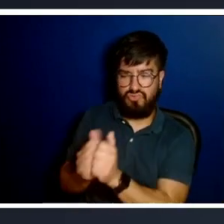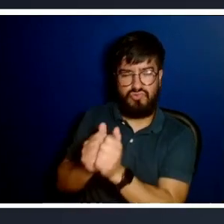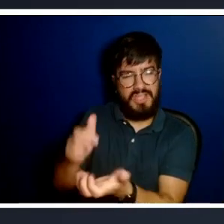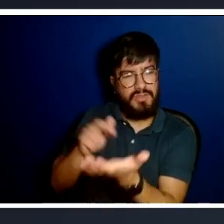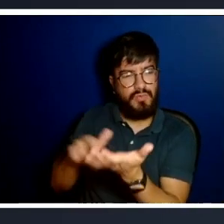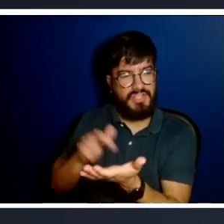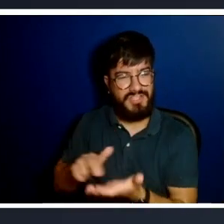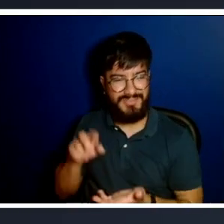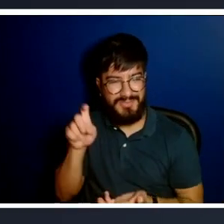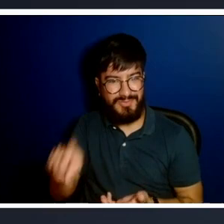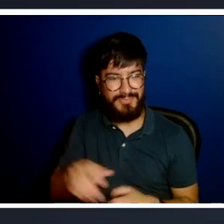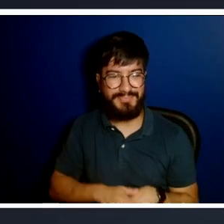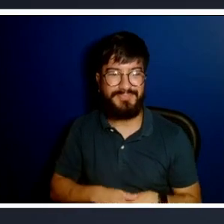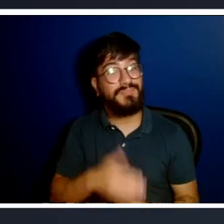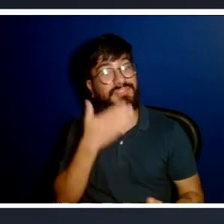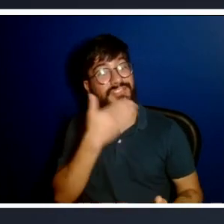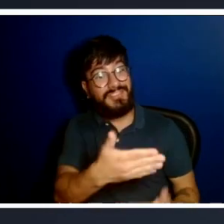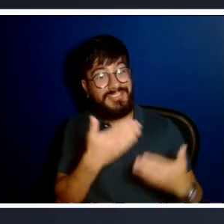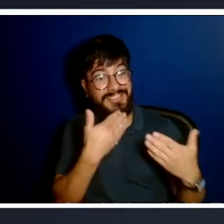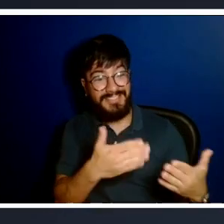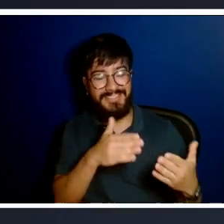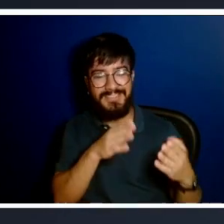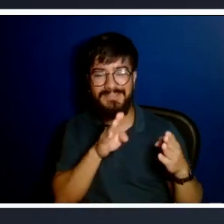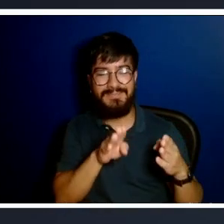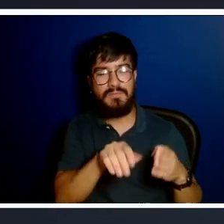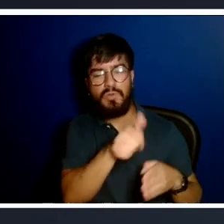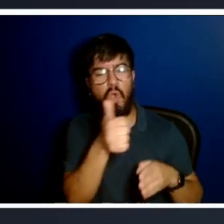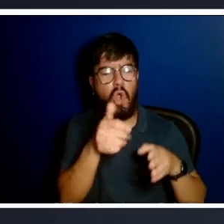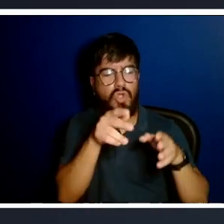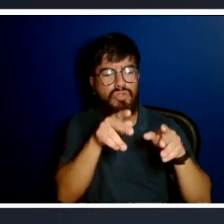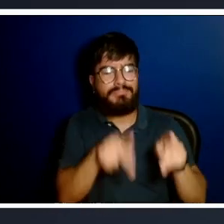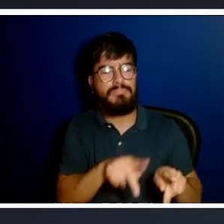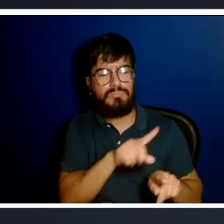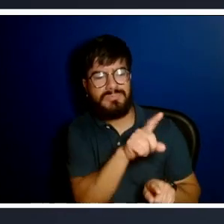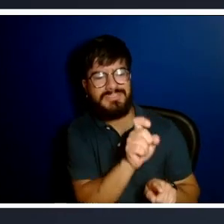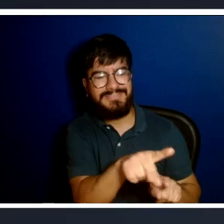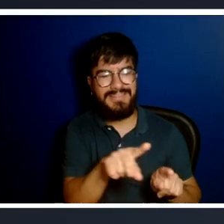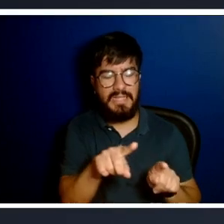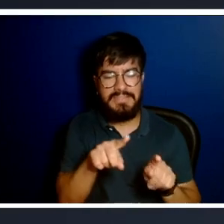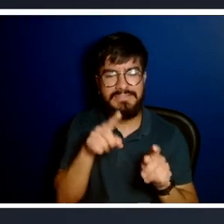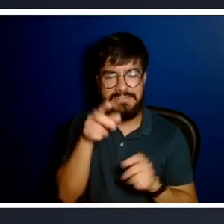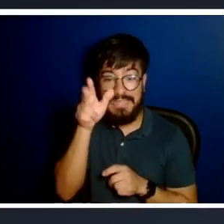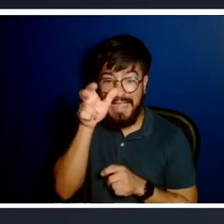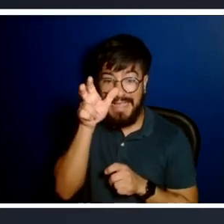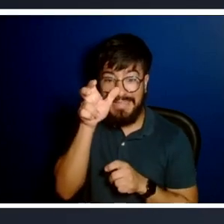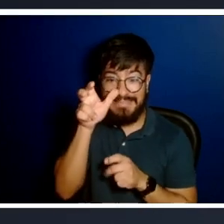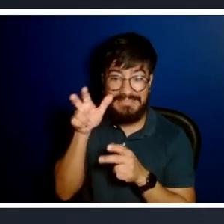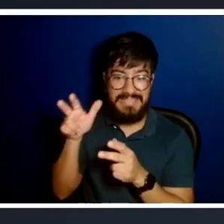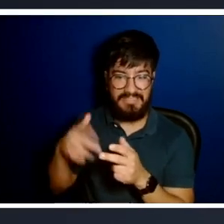Okay, sounds great and someone just added, aren't insects attracted to colors like blue?